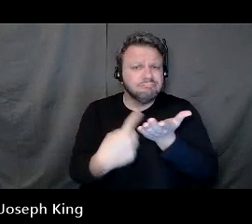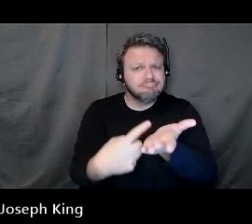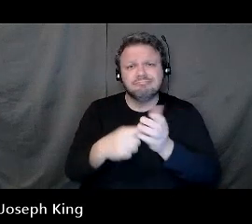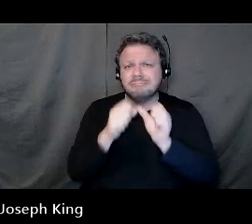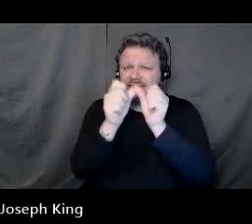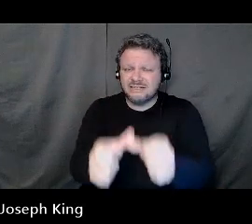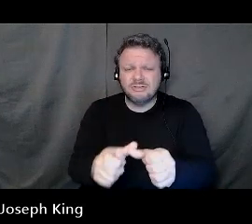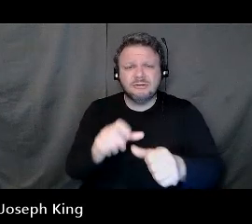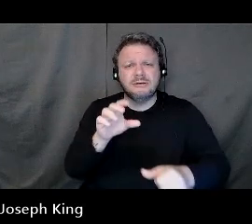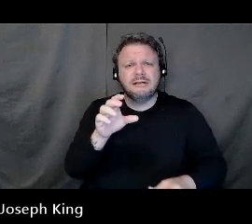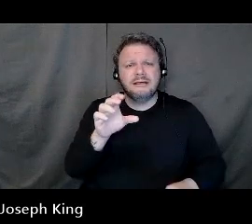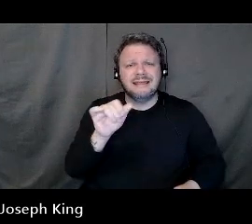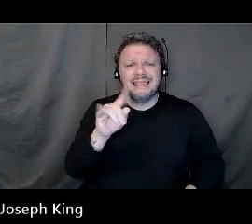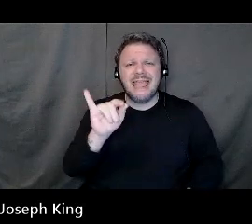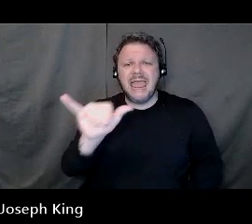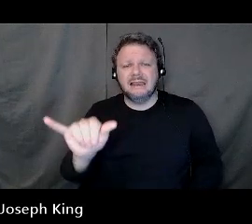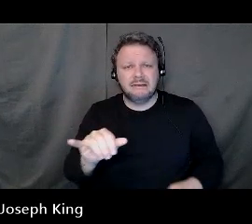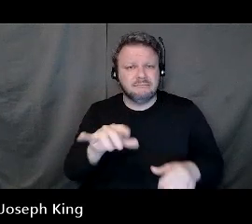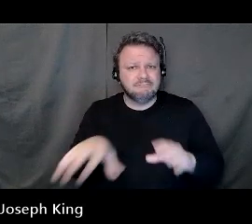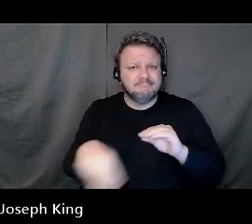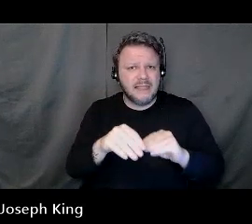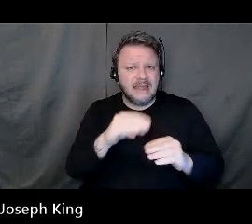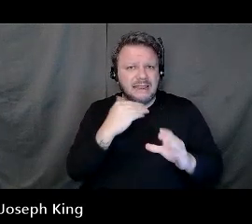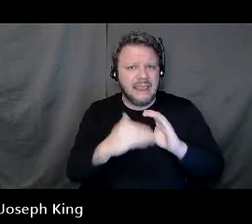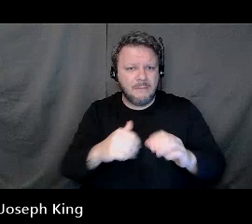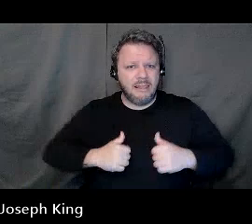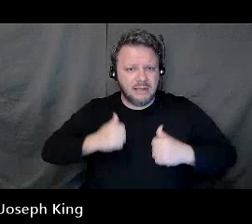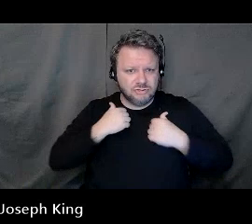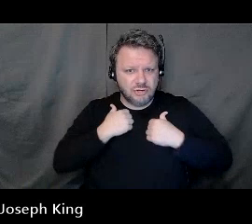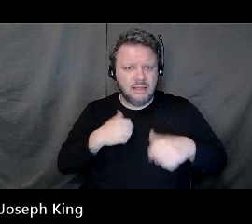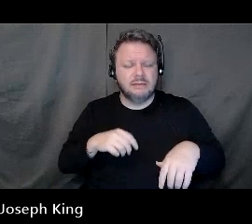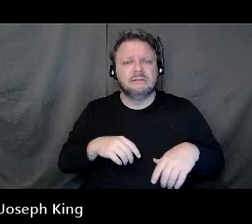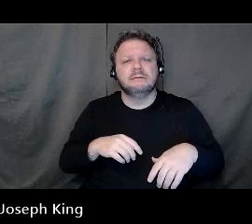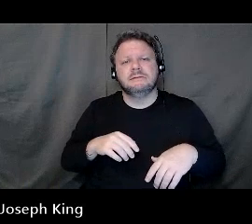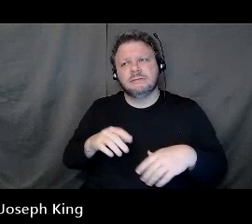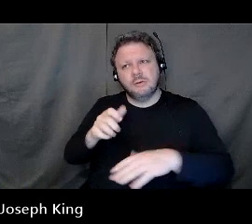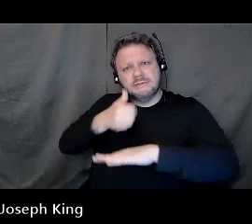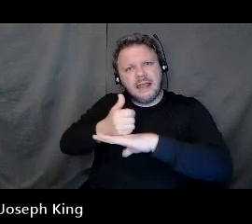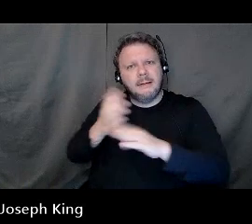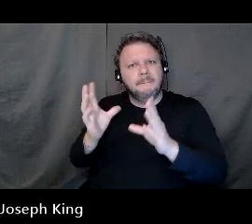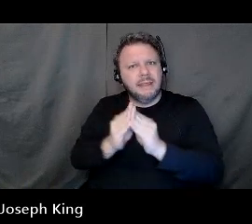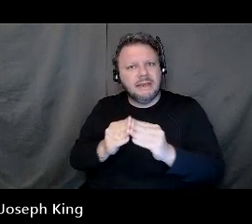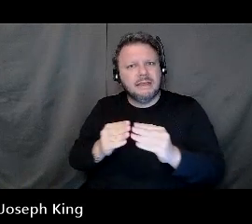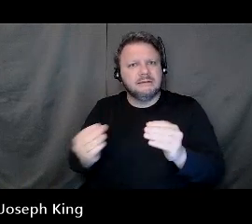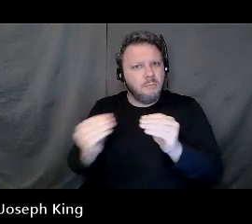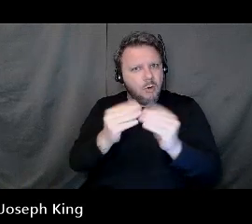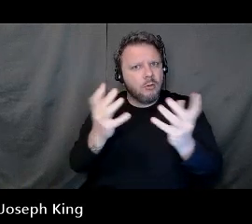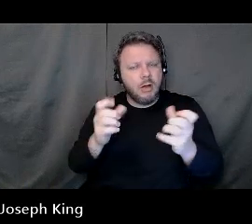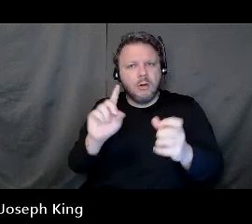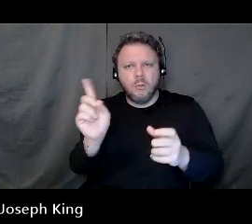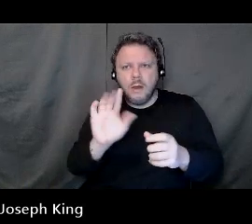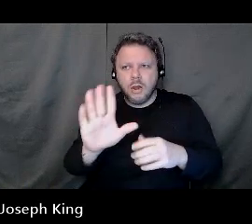Kaylee put our e-mail address in the chat earlier so we would love to set up meetings with you all to learn more about where your current programs,